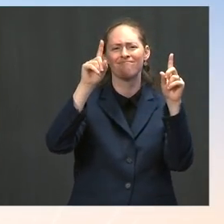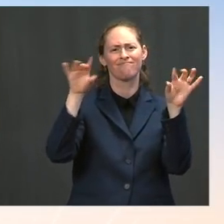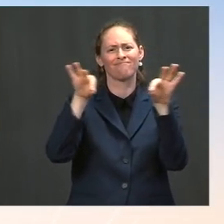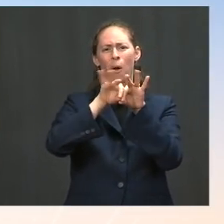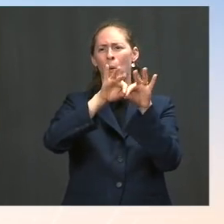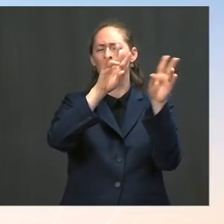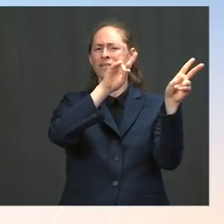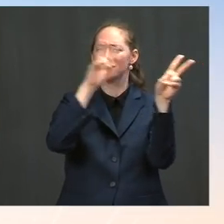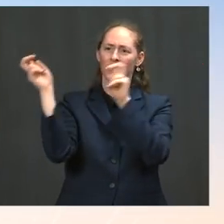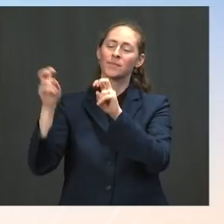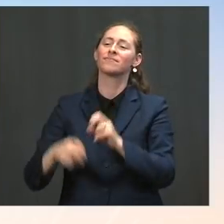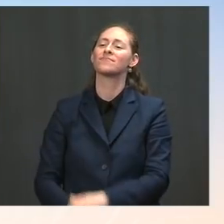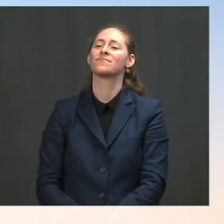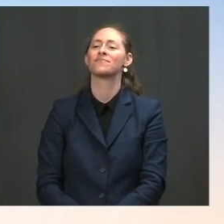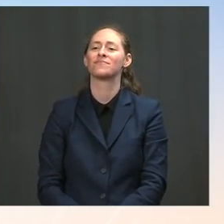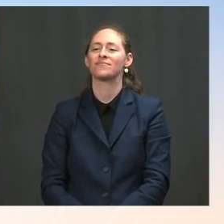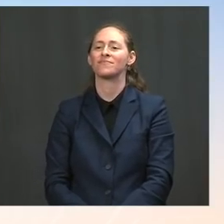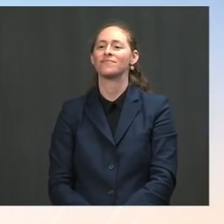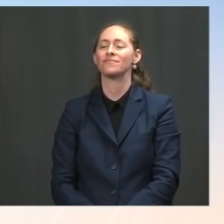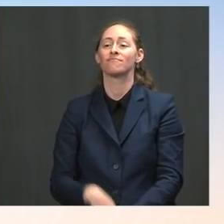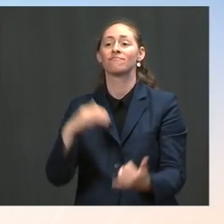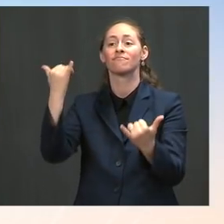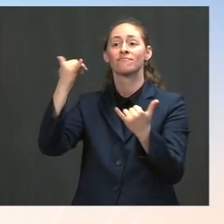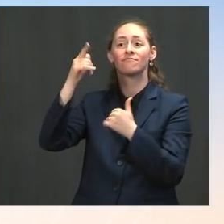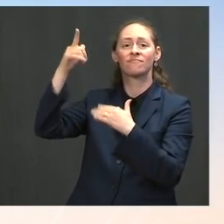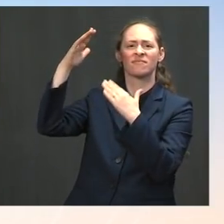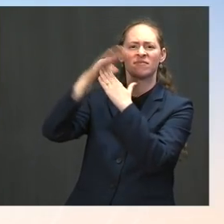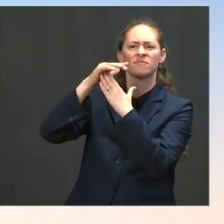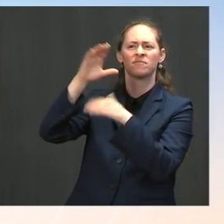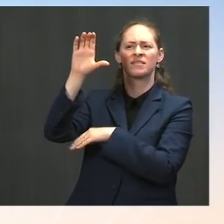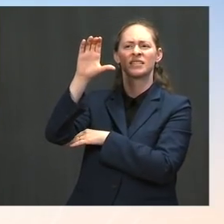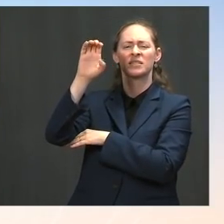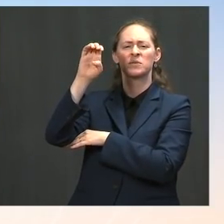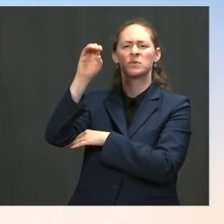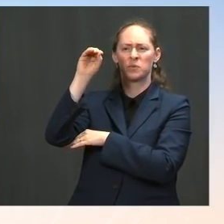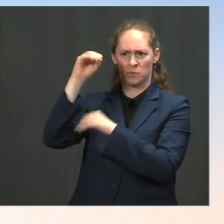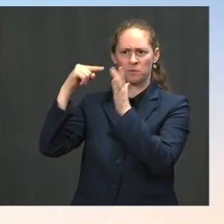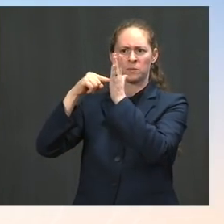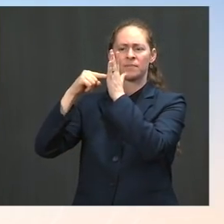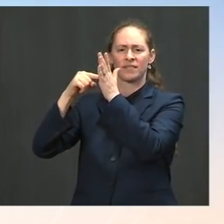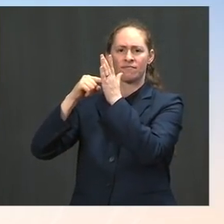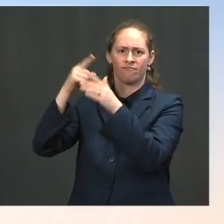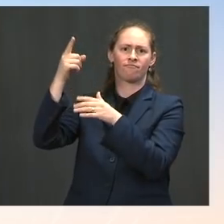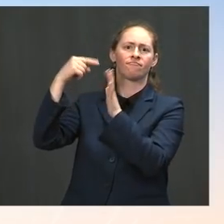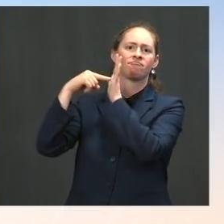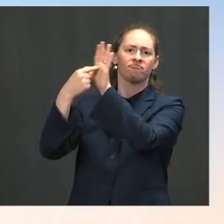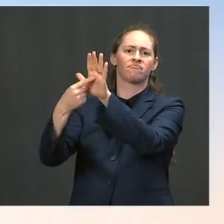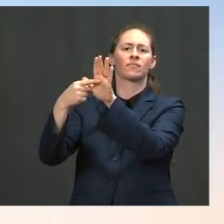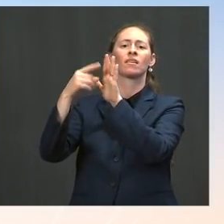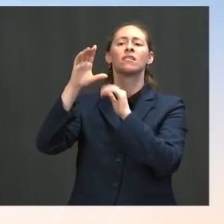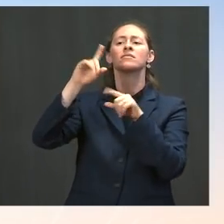some of the most dynamic American companies across our economy called for support and passage of the Bipartisan Infrastructure Framework.